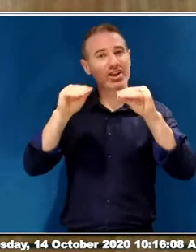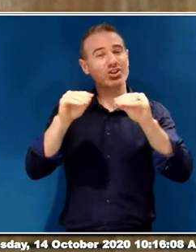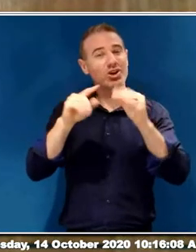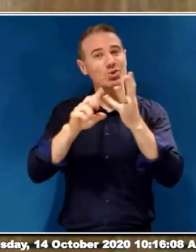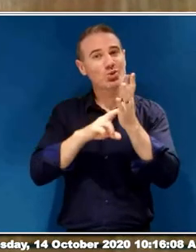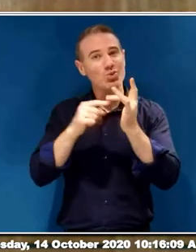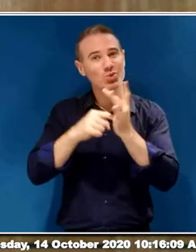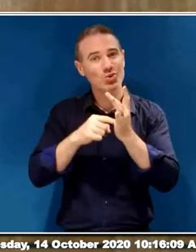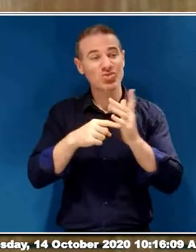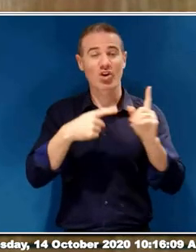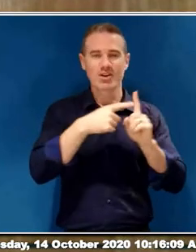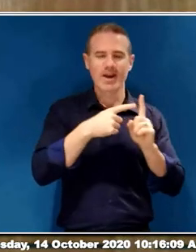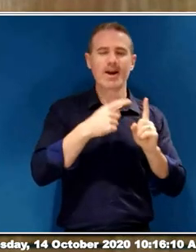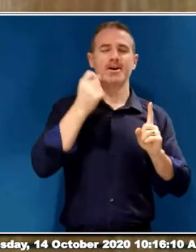into a mainstream classroom.